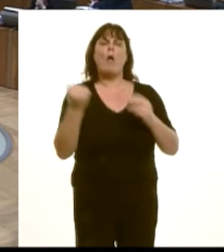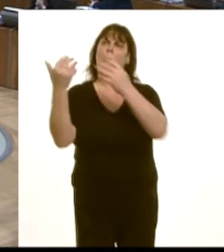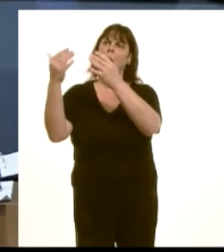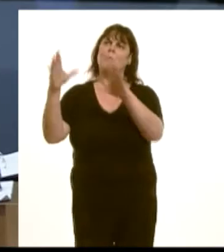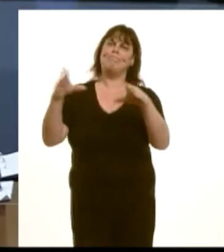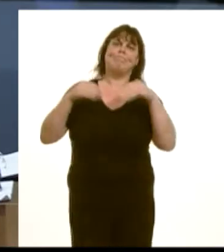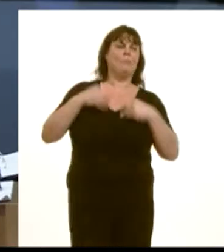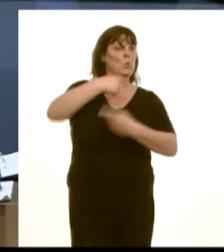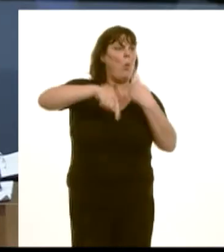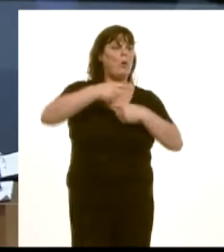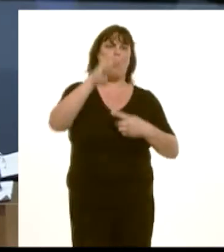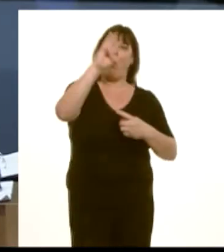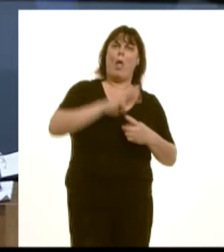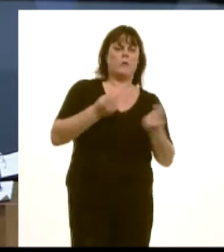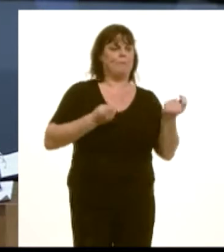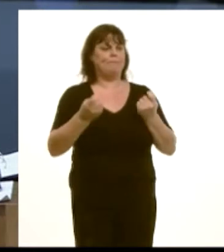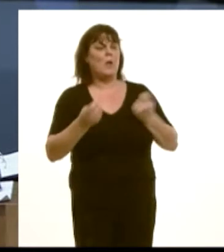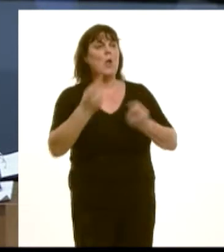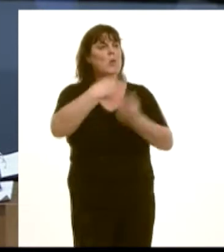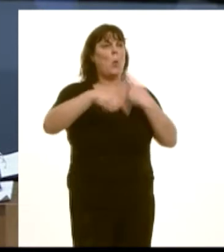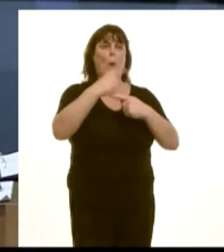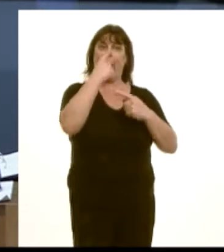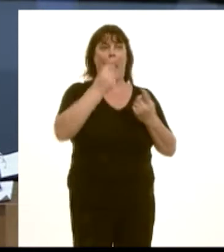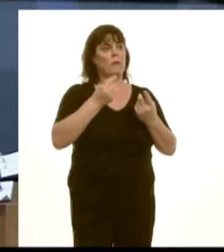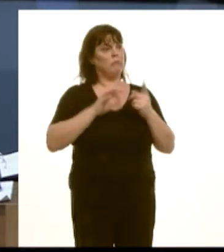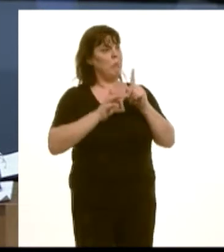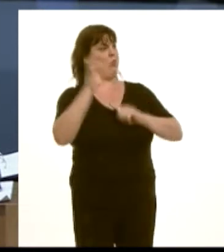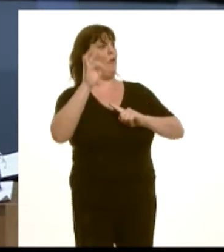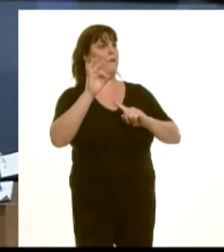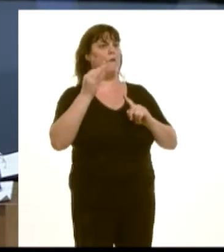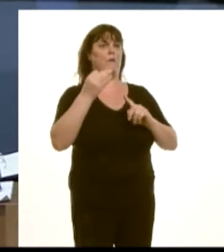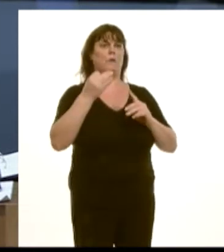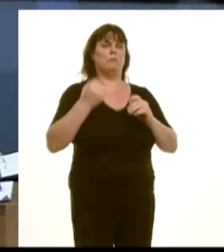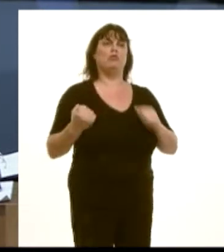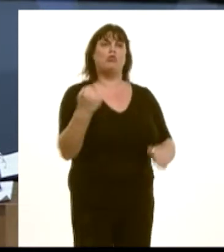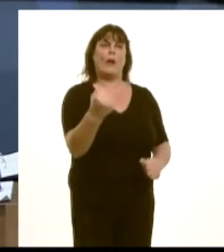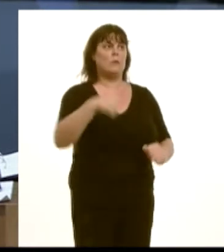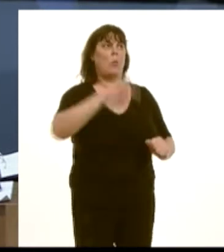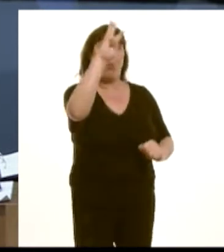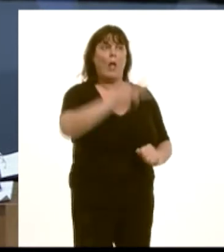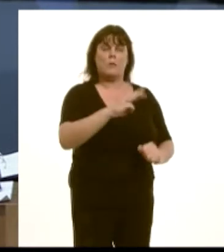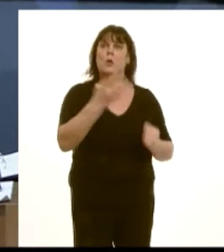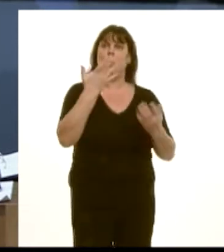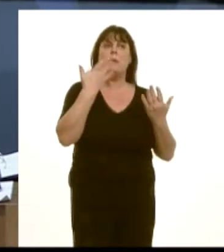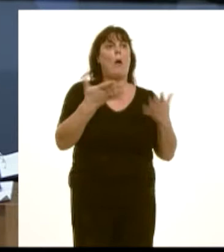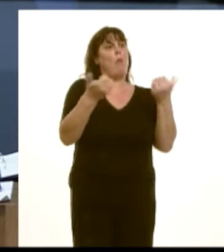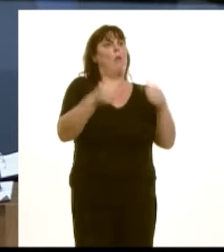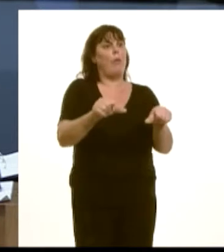we can actually get on with doing a good job on our own services. Kirsty Williams: Now that her wishes have been granted, you will have the tools to tackle